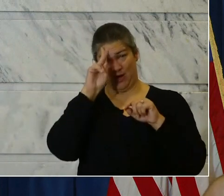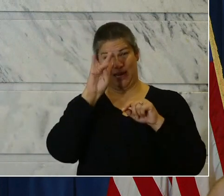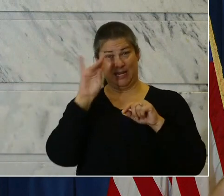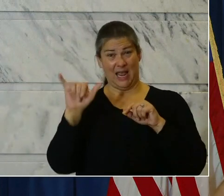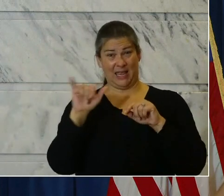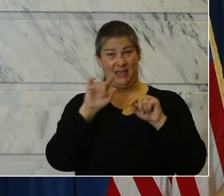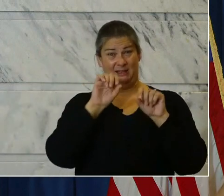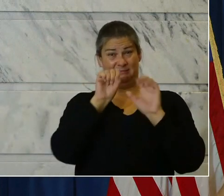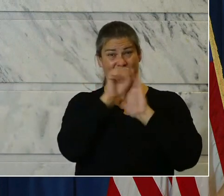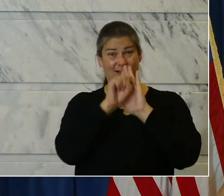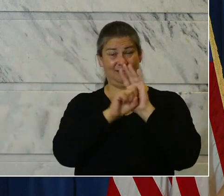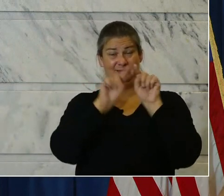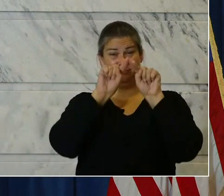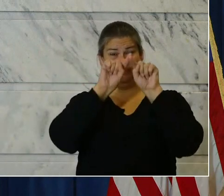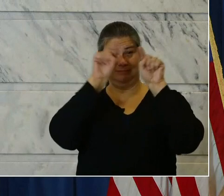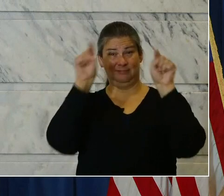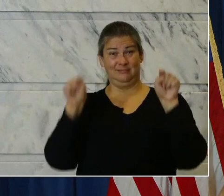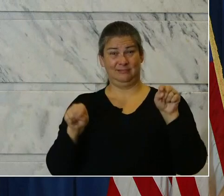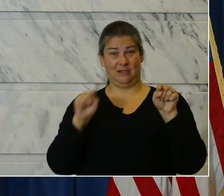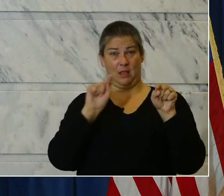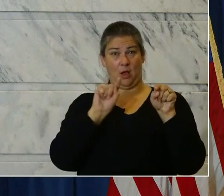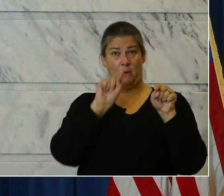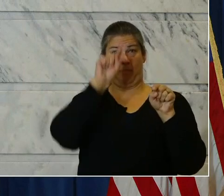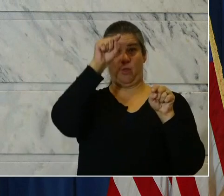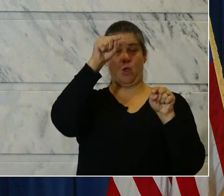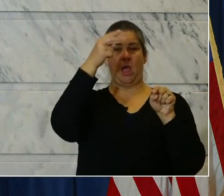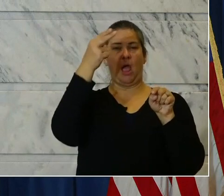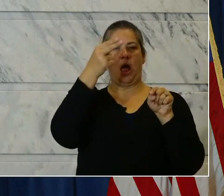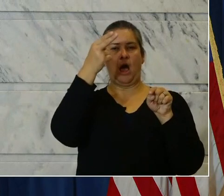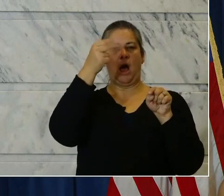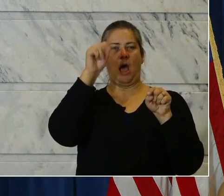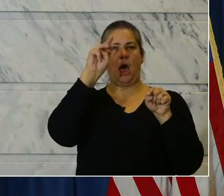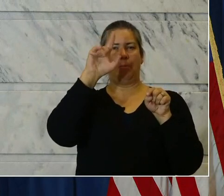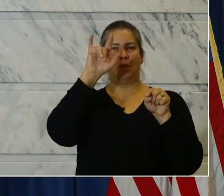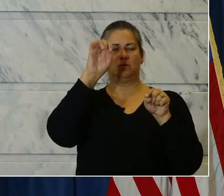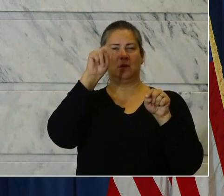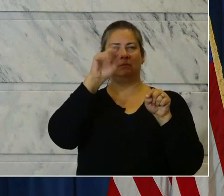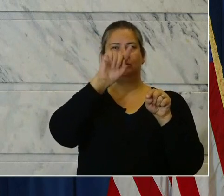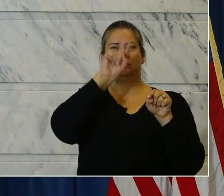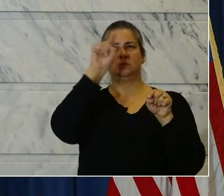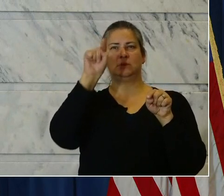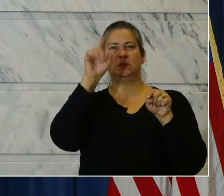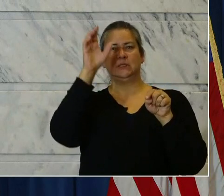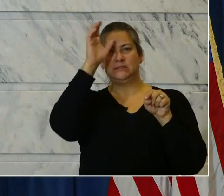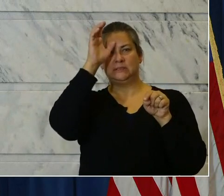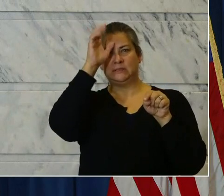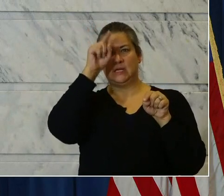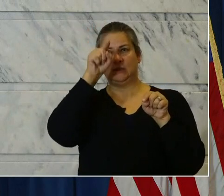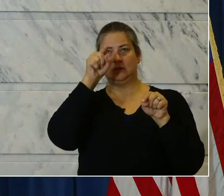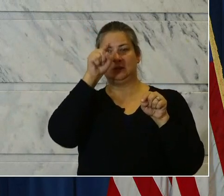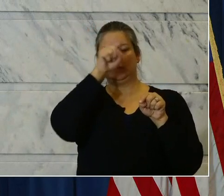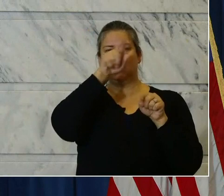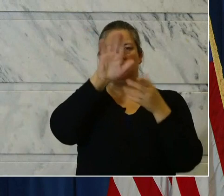OHIO COUNTIES THAT BORDER KENTUCKY- PENDLETON WITH